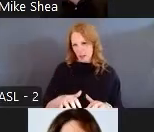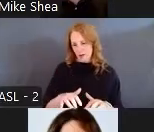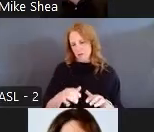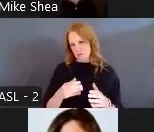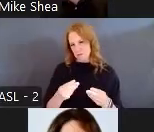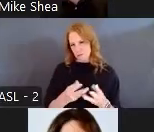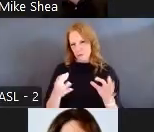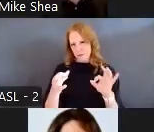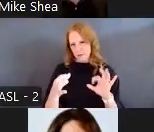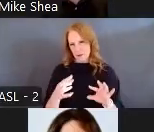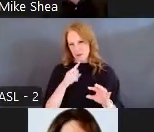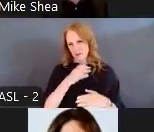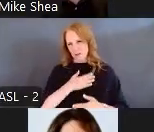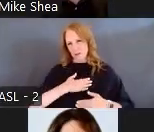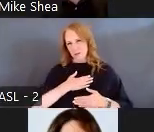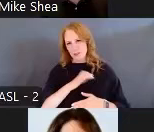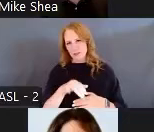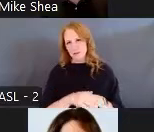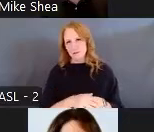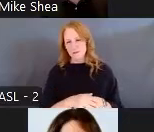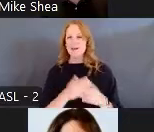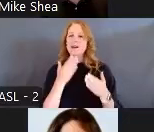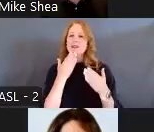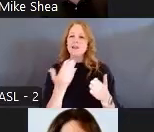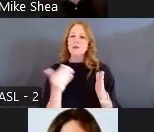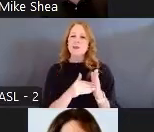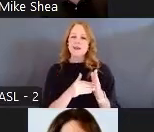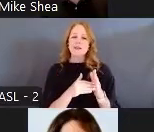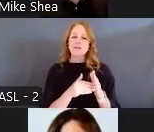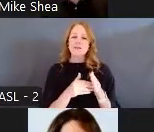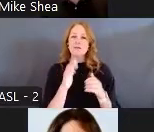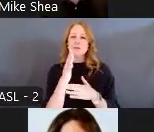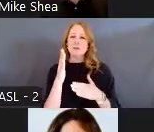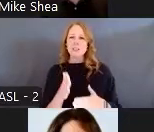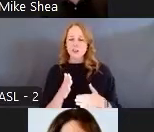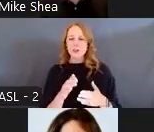we would really appreciate it. Uh thank you again to all of our speakers and I believe that brings